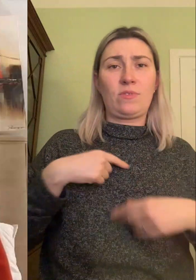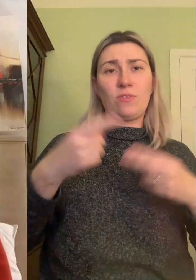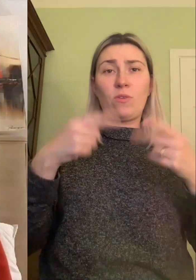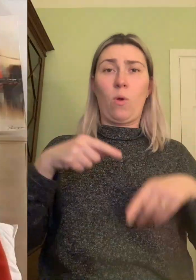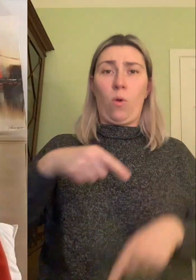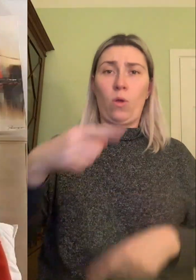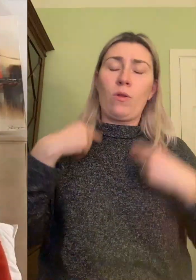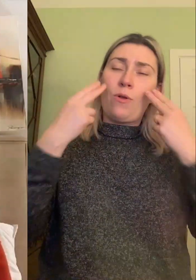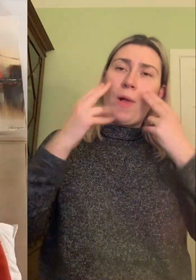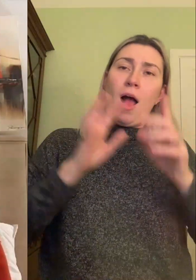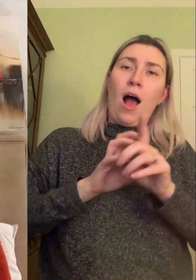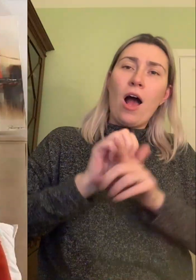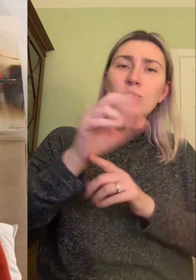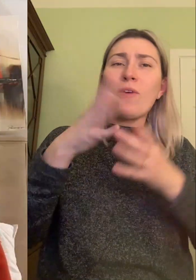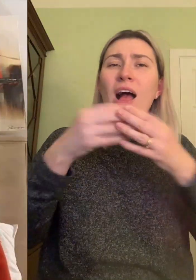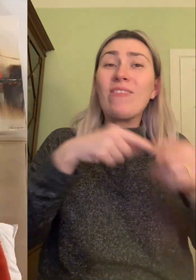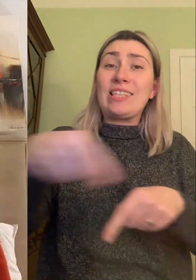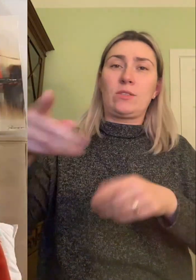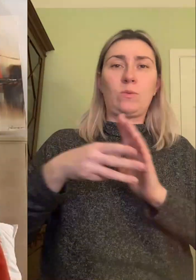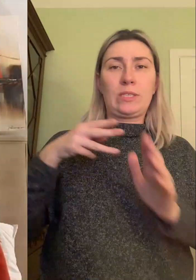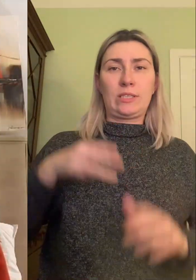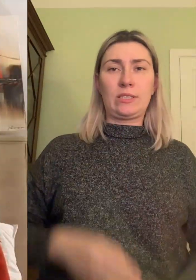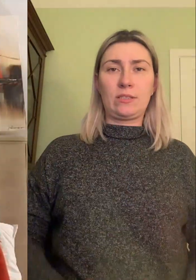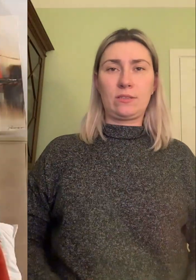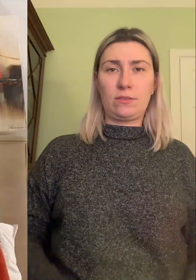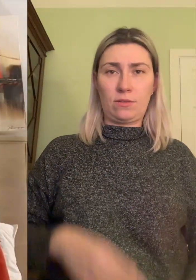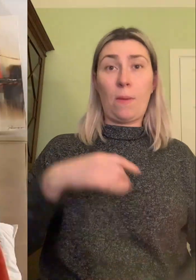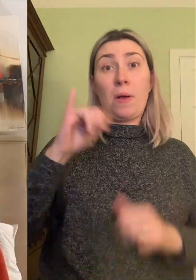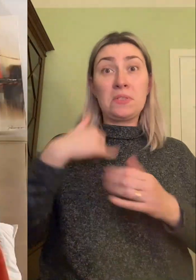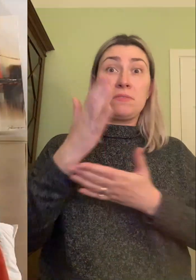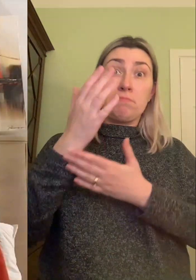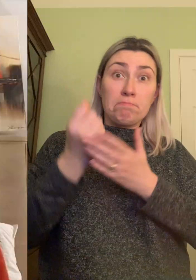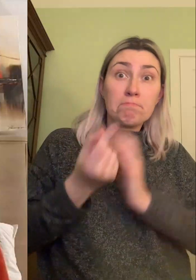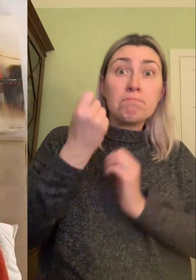That's the week I usually catch up with everything. I’ll probably start posting a little bit more as well.